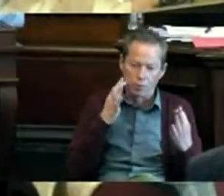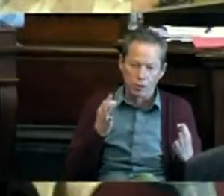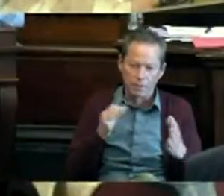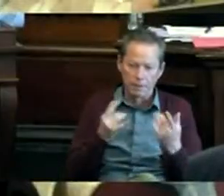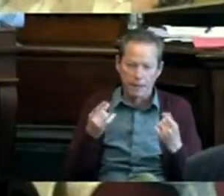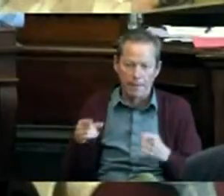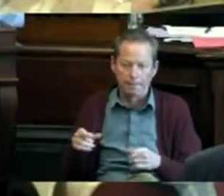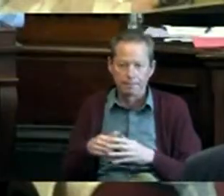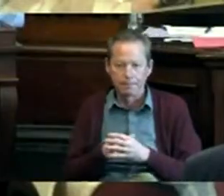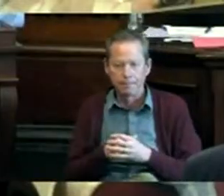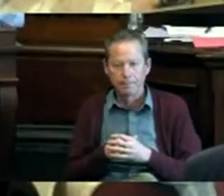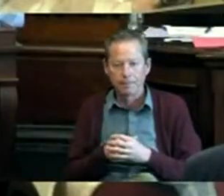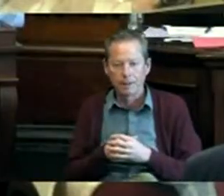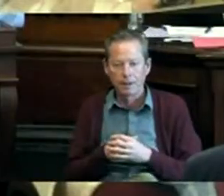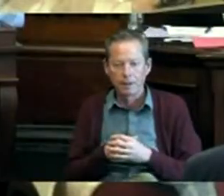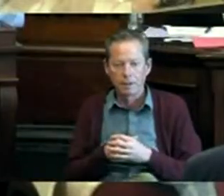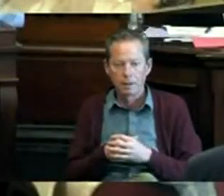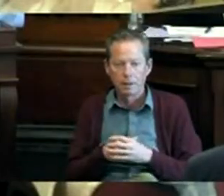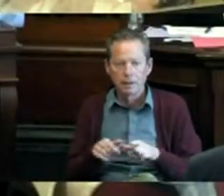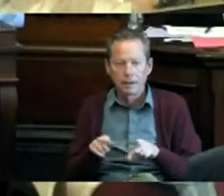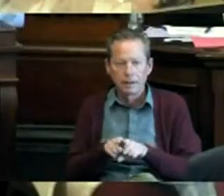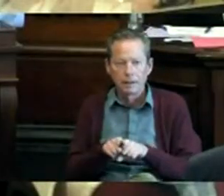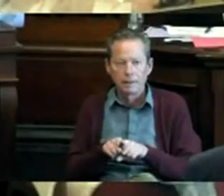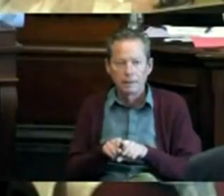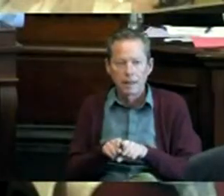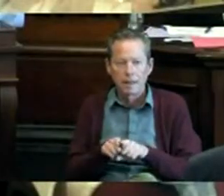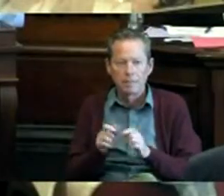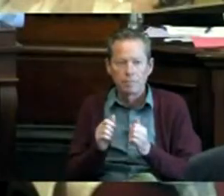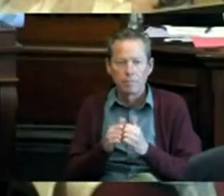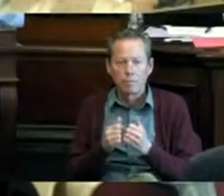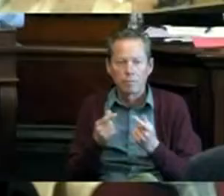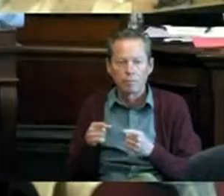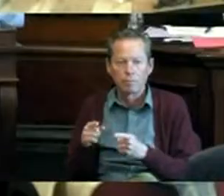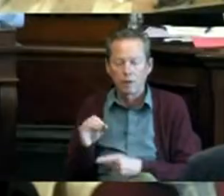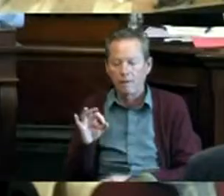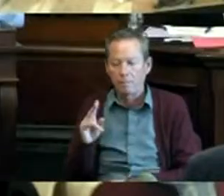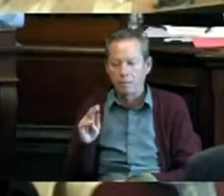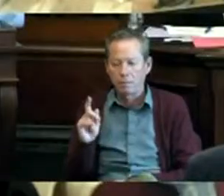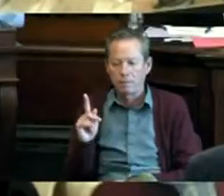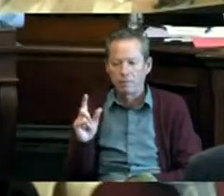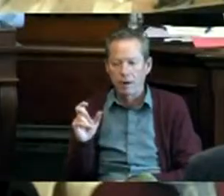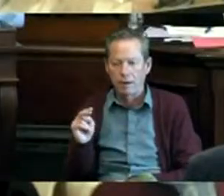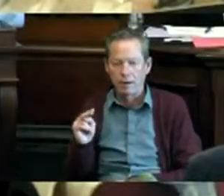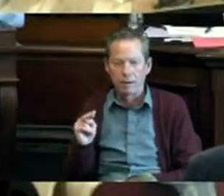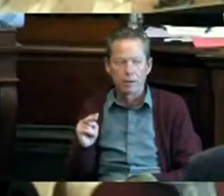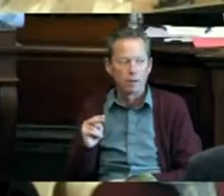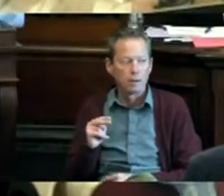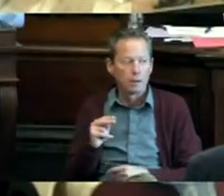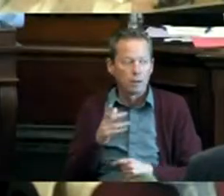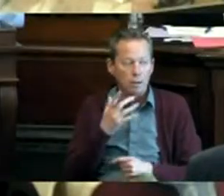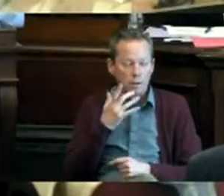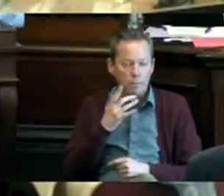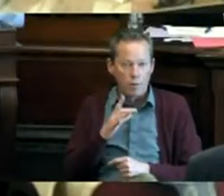because it was more expensive. It took longer, but that was the value judgment that was made